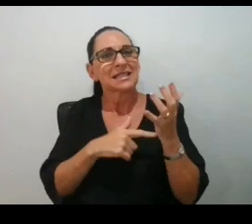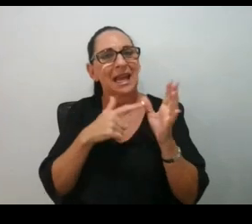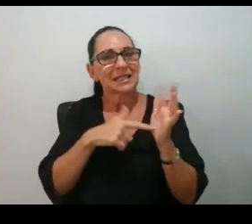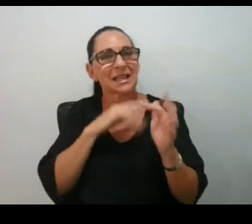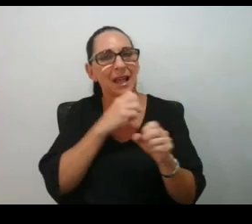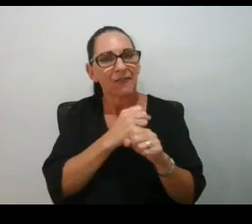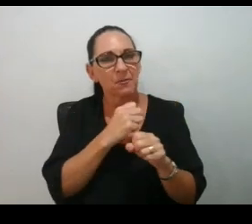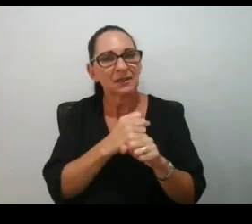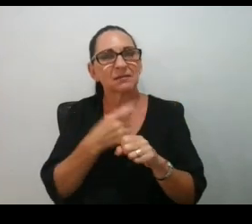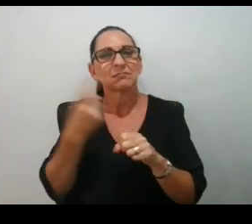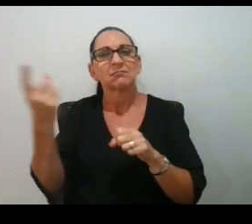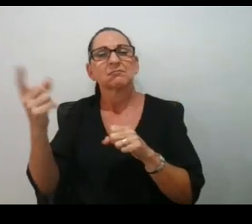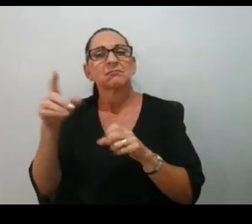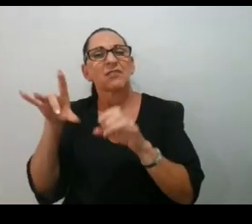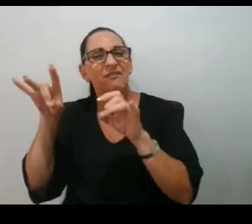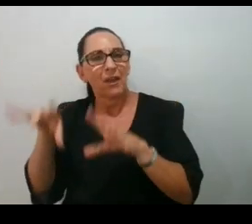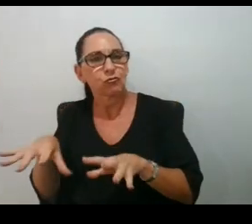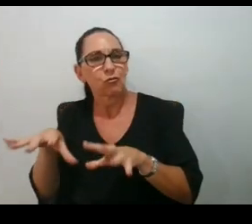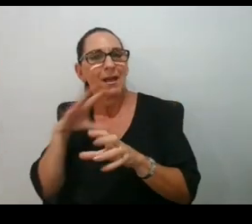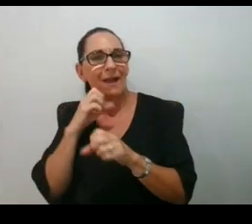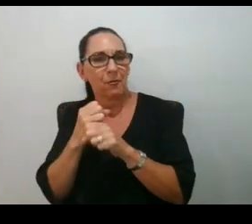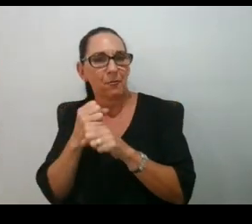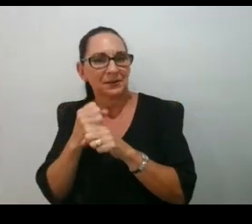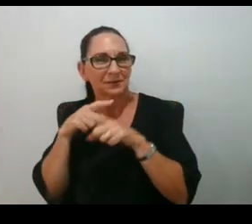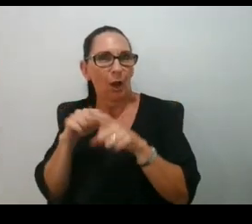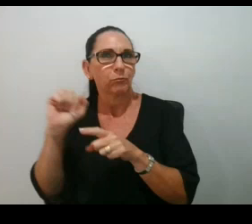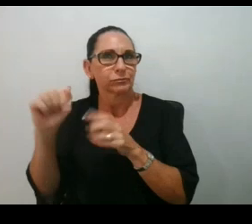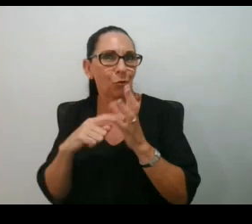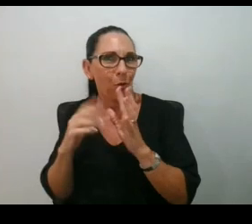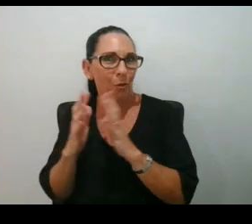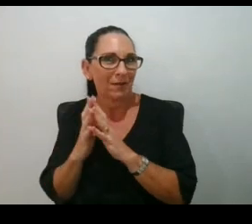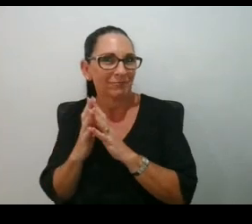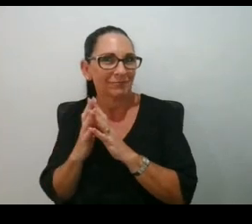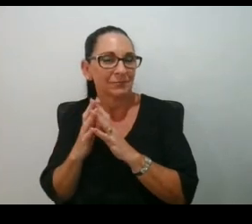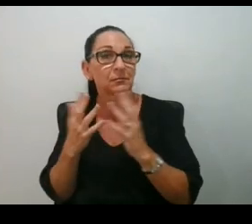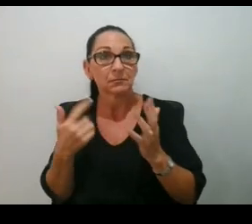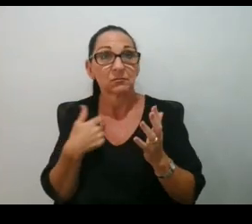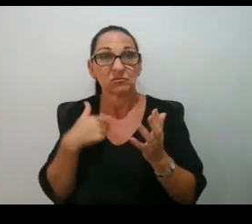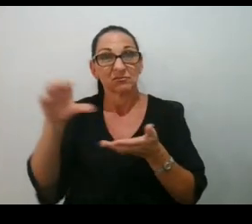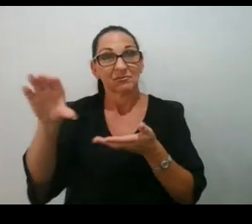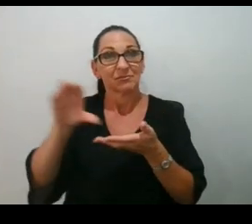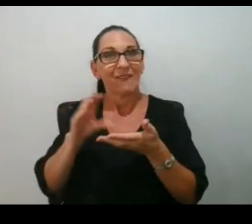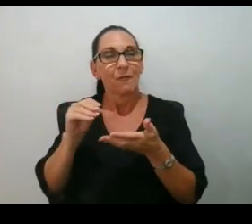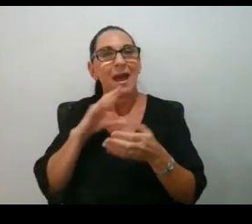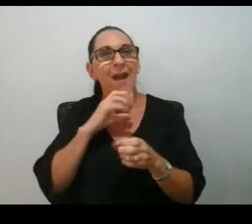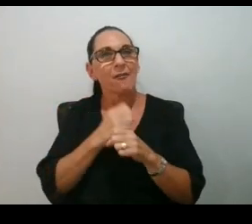matters and um pardon me although we do receive funding from government agencies we're independent